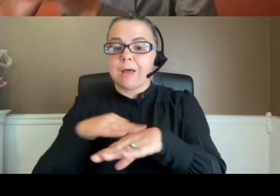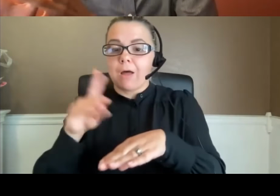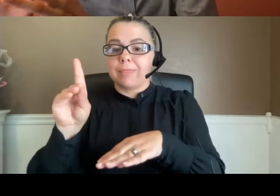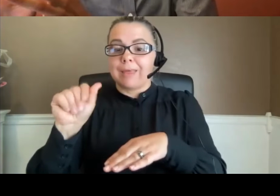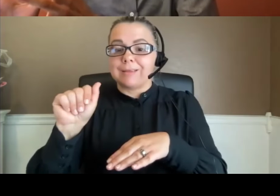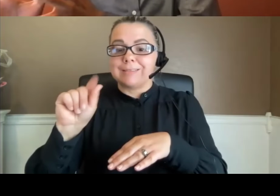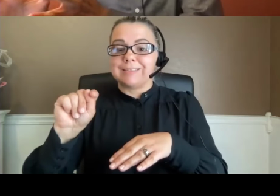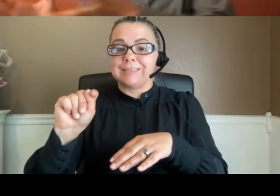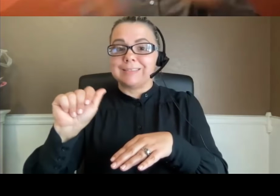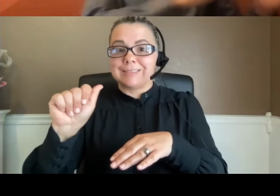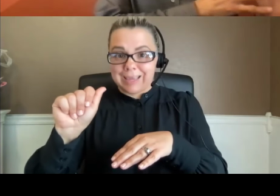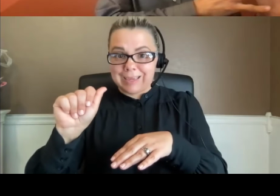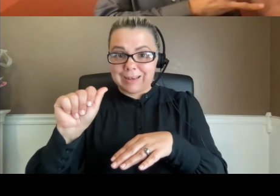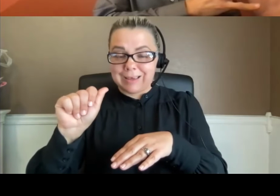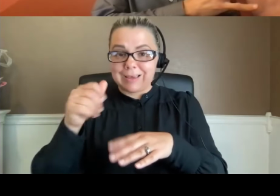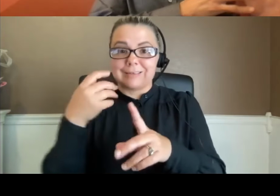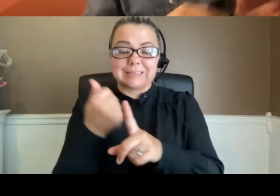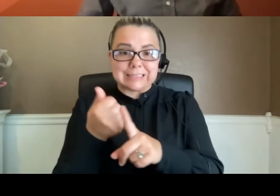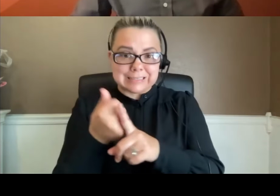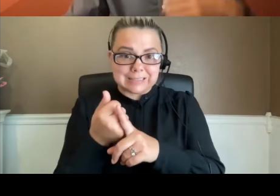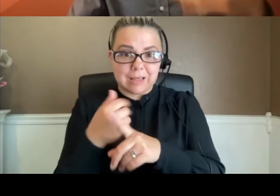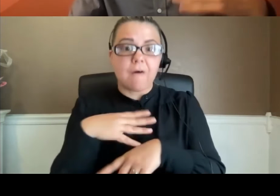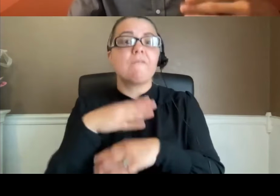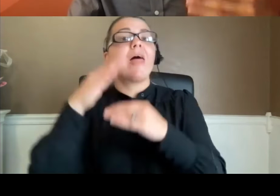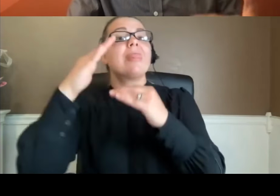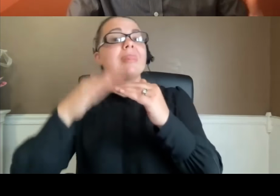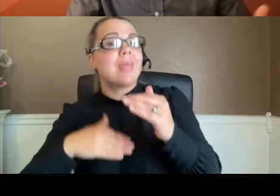making that clear, and then describing the visualization. And some of these examples